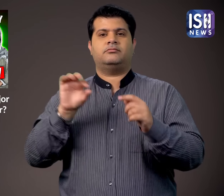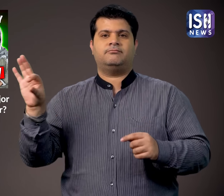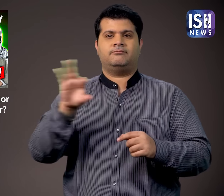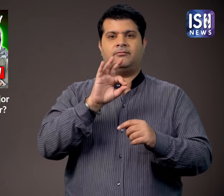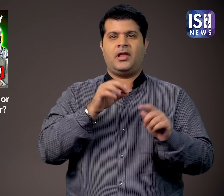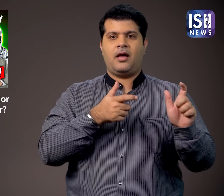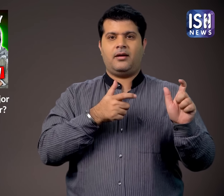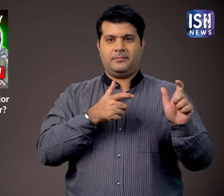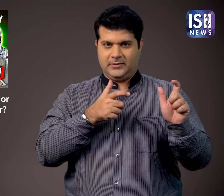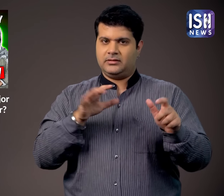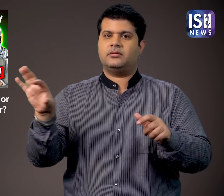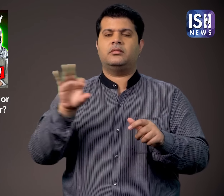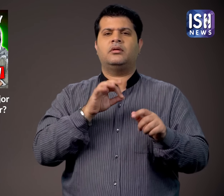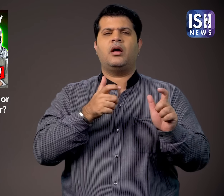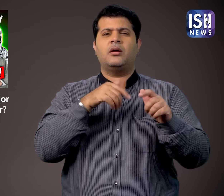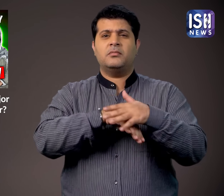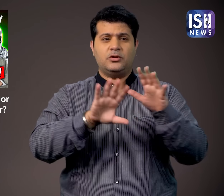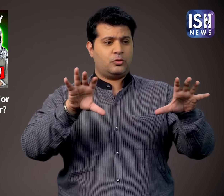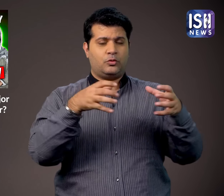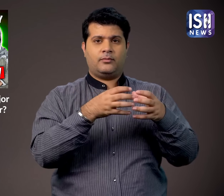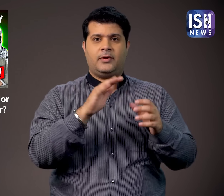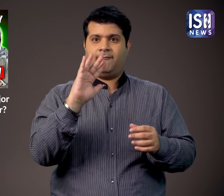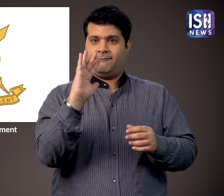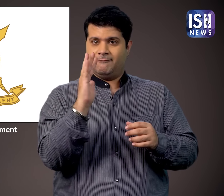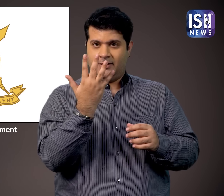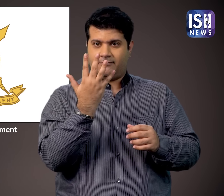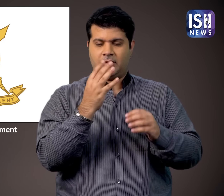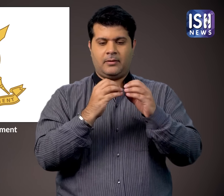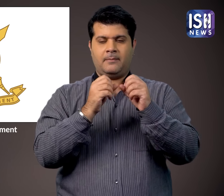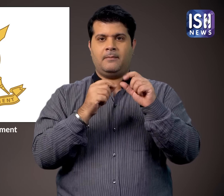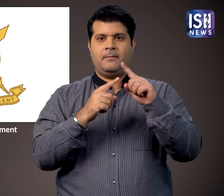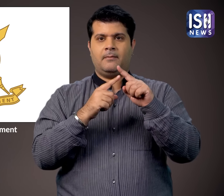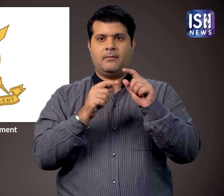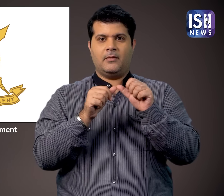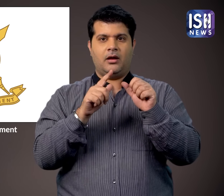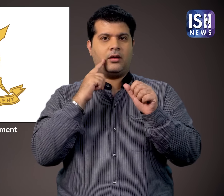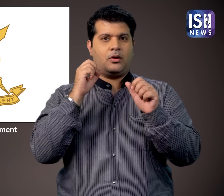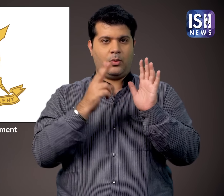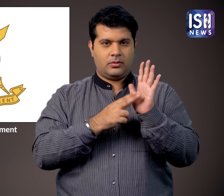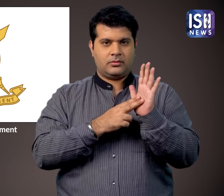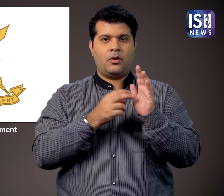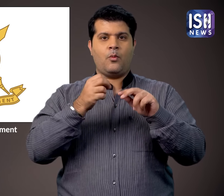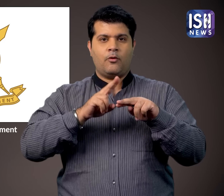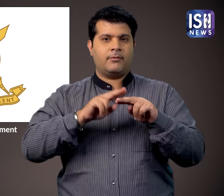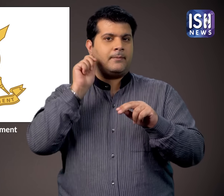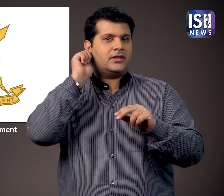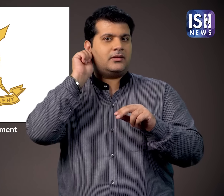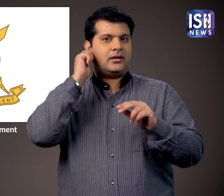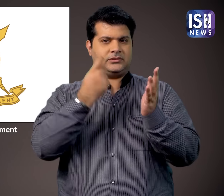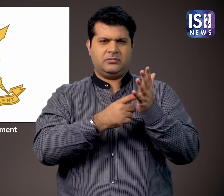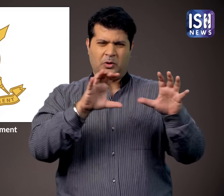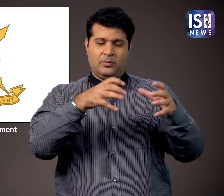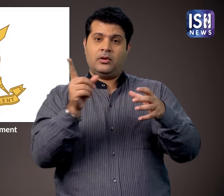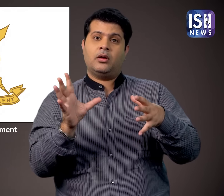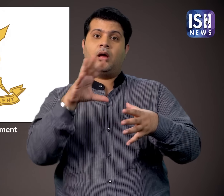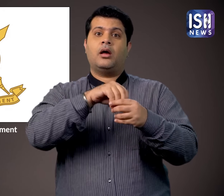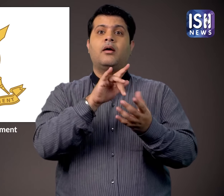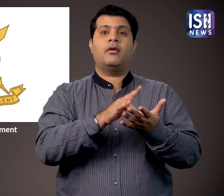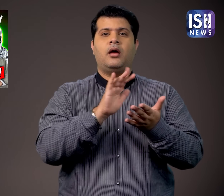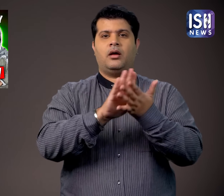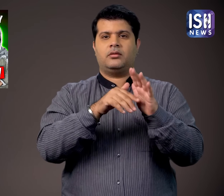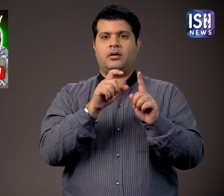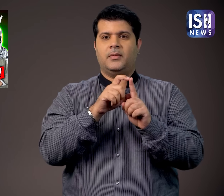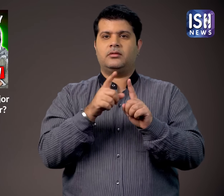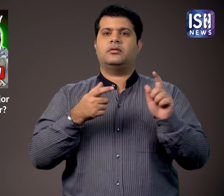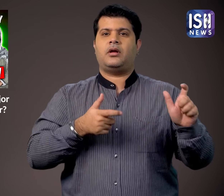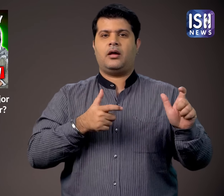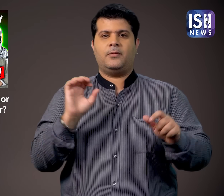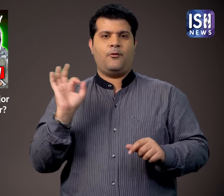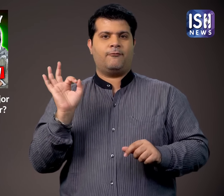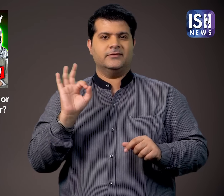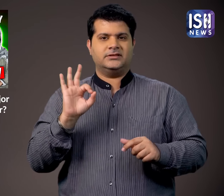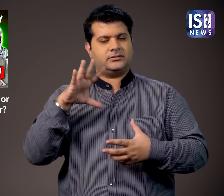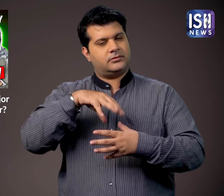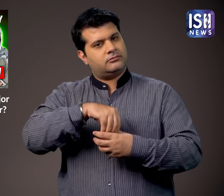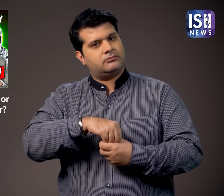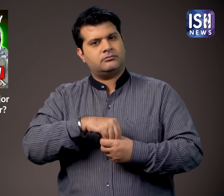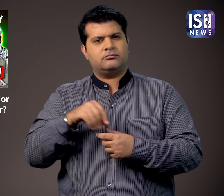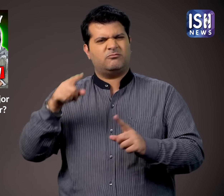and officially joined the army in the 5th Battalion of the Madras Regiment in Hyderabad as an Army officer.